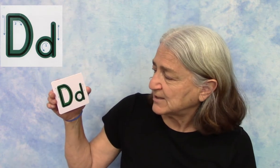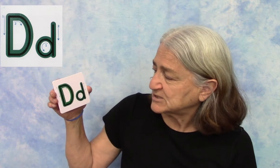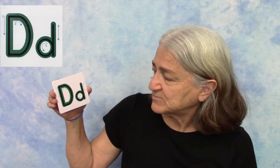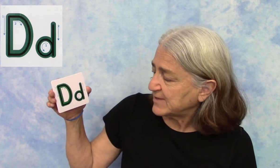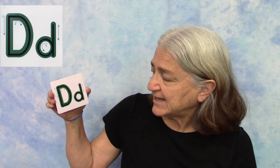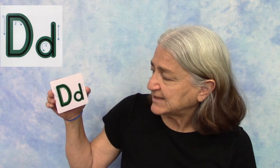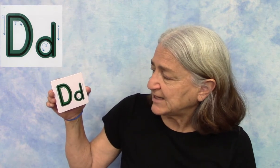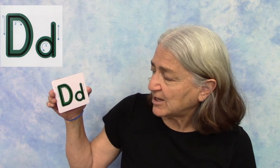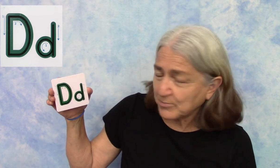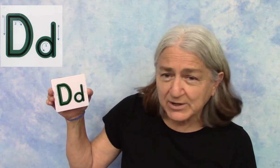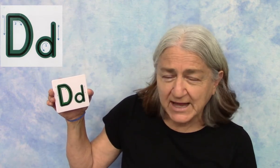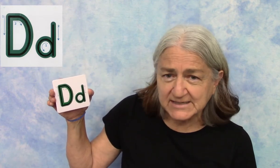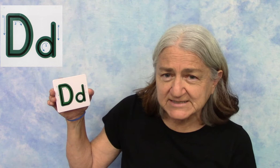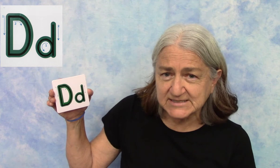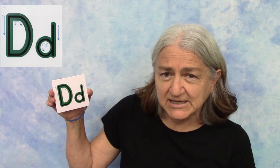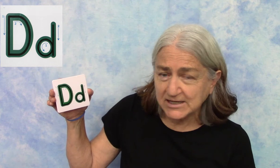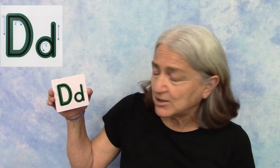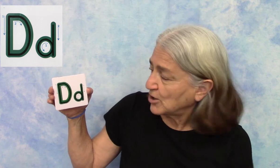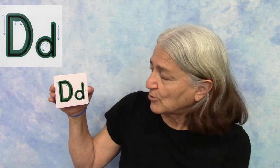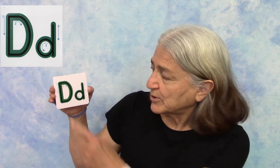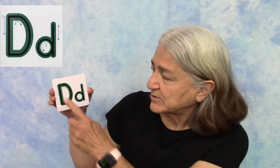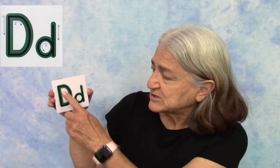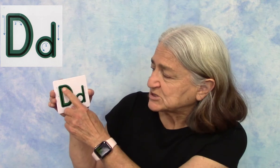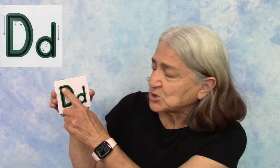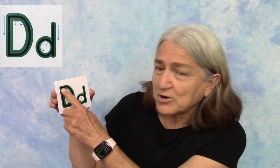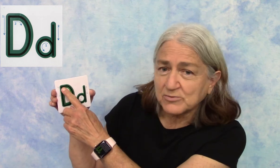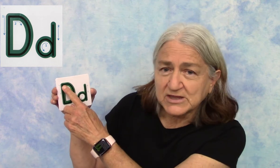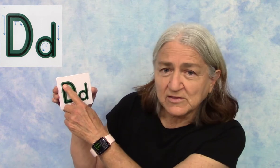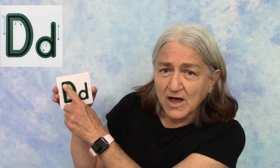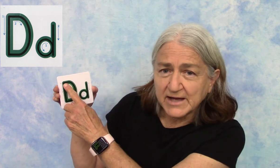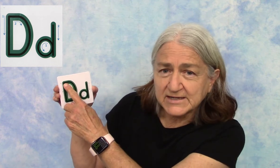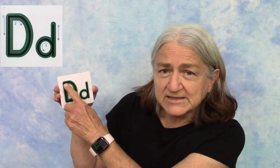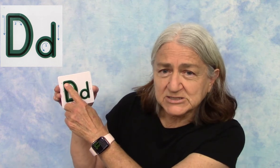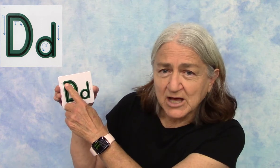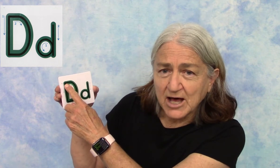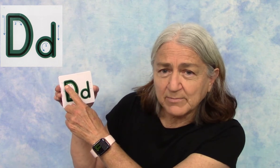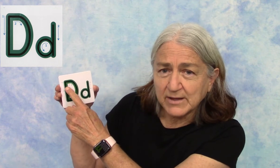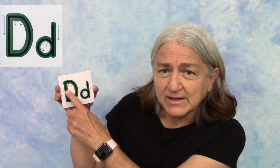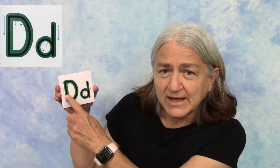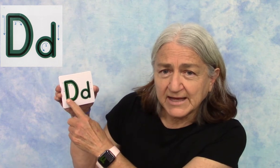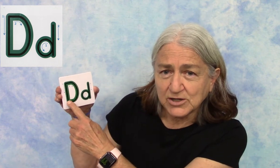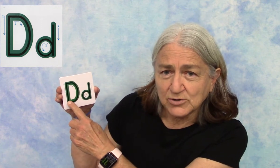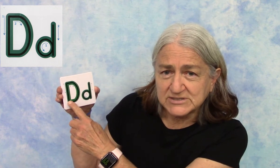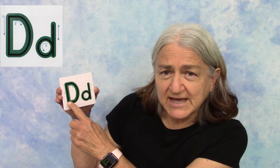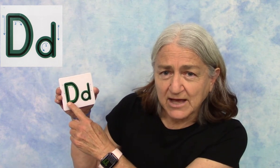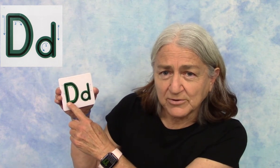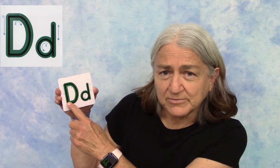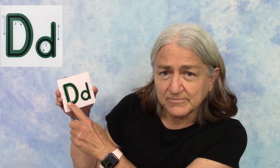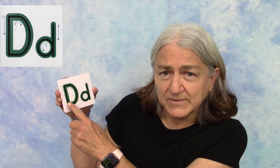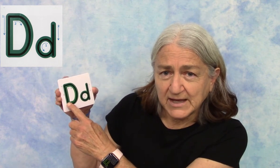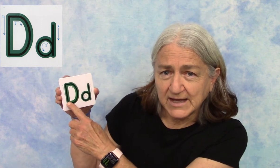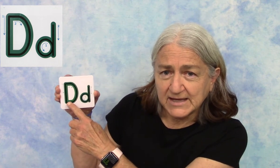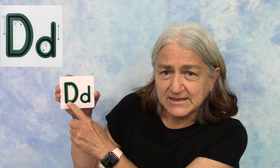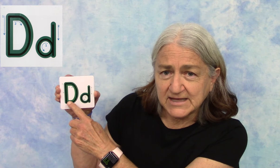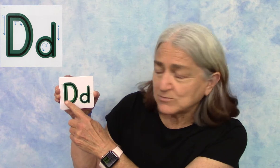To make the uppercase "D" we're going to start with a line at the top and go down and then we're